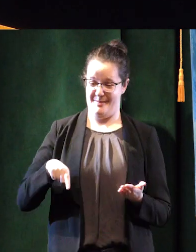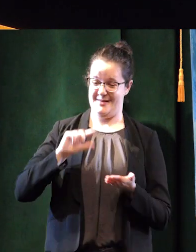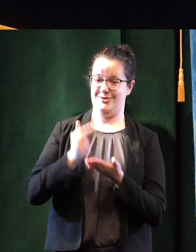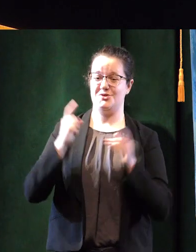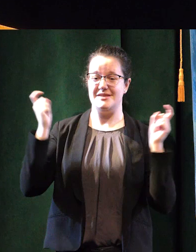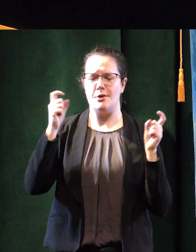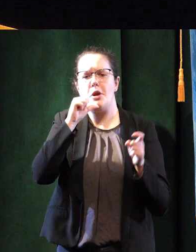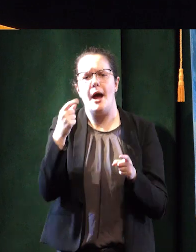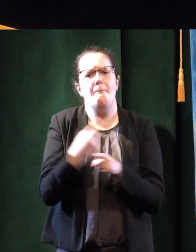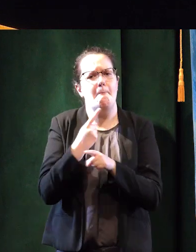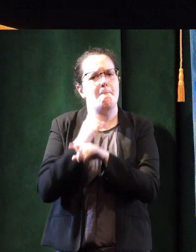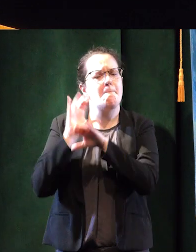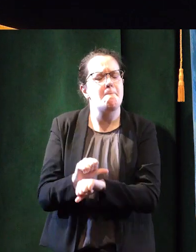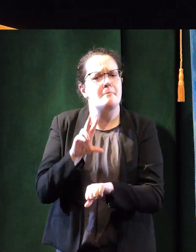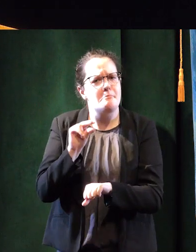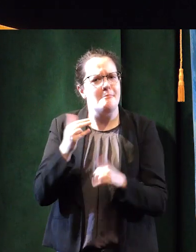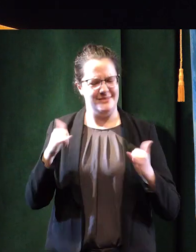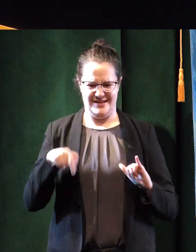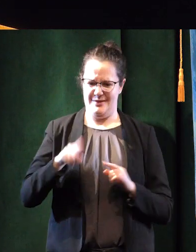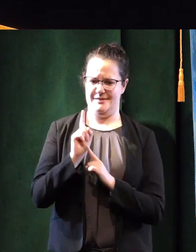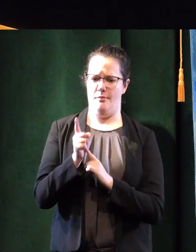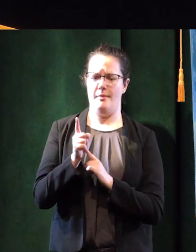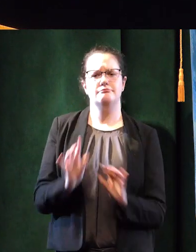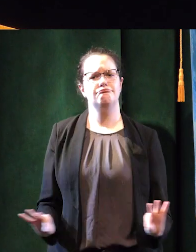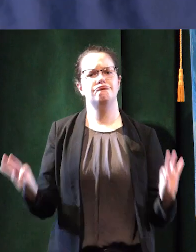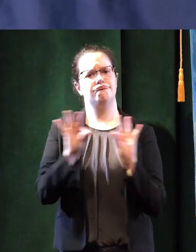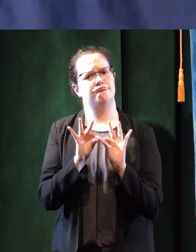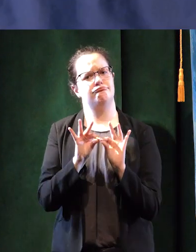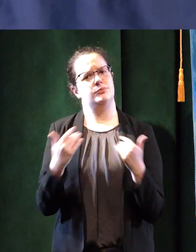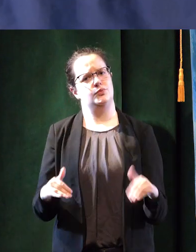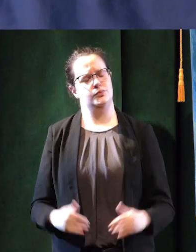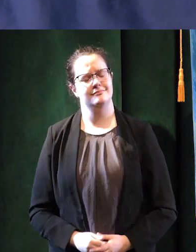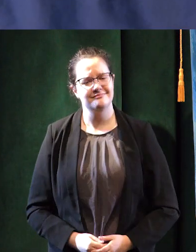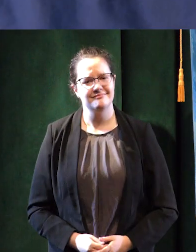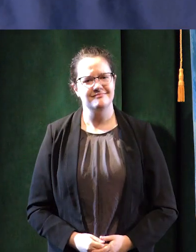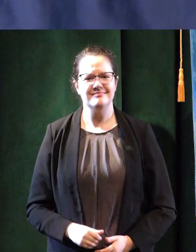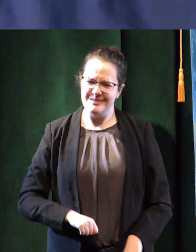usual but the meaning of the moment is not diminished be proud of yourself and